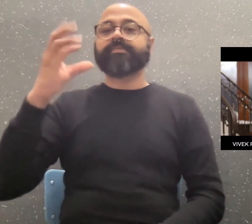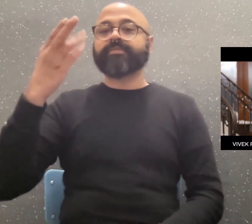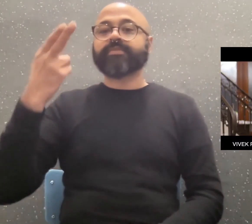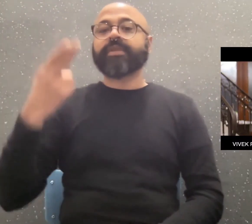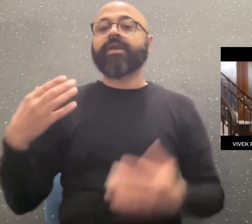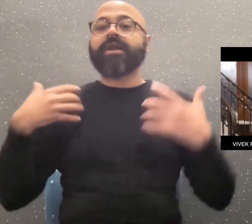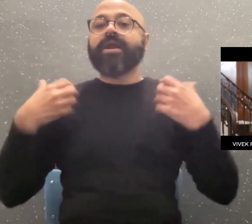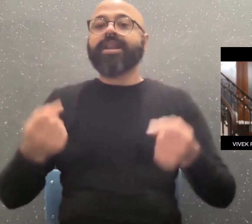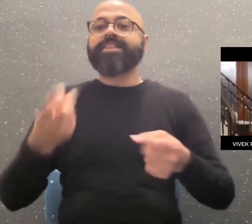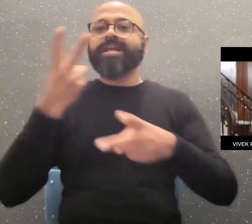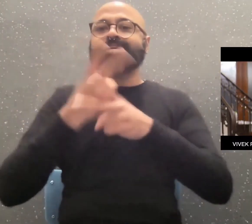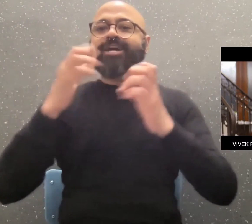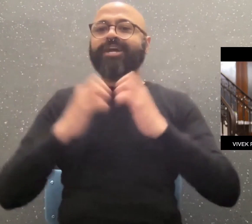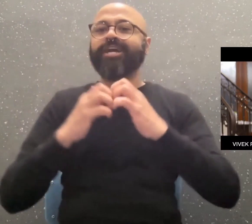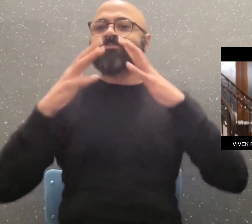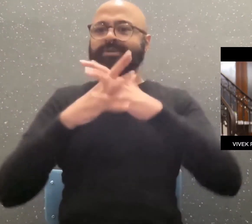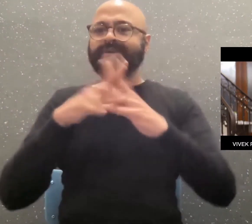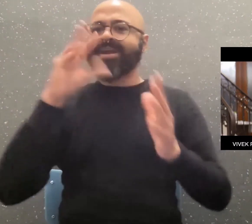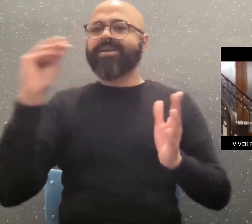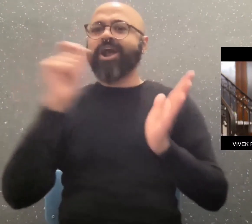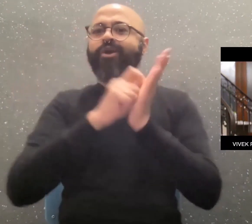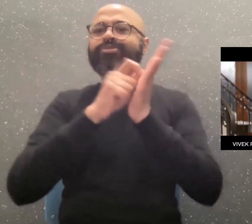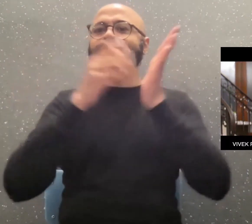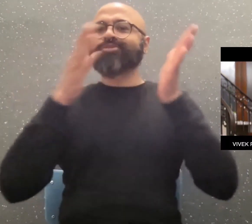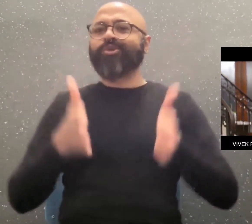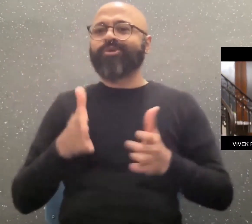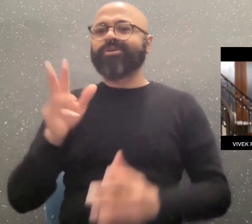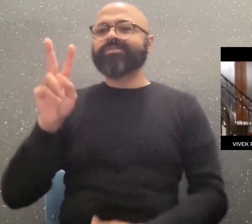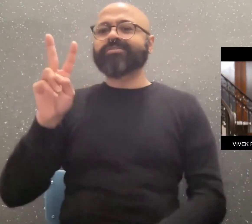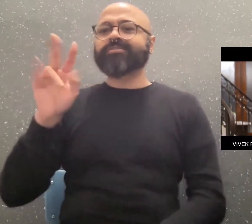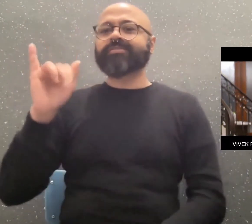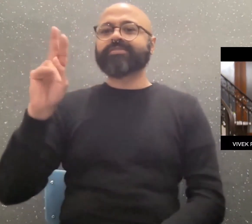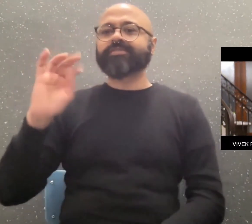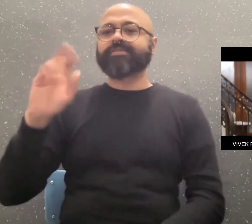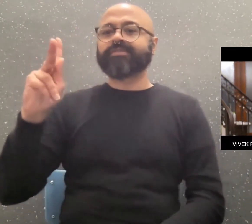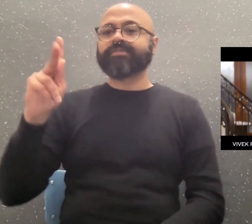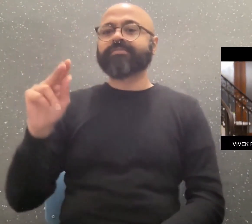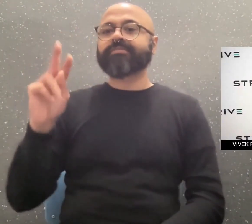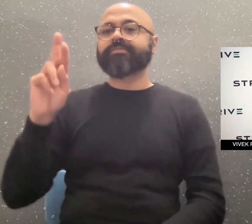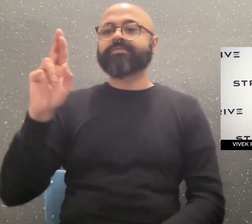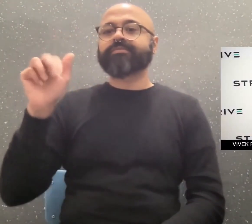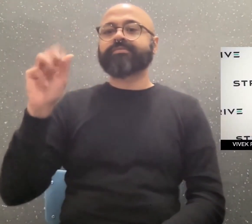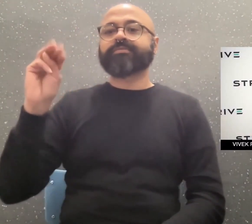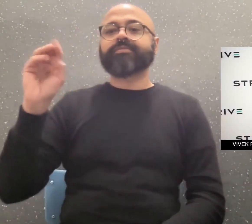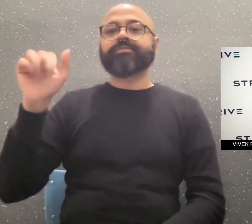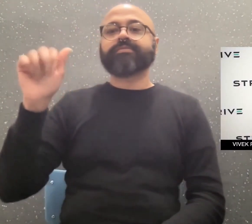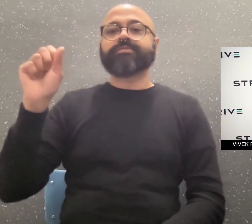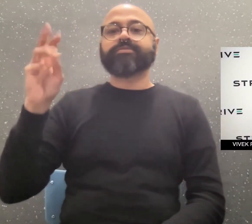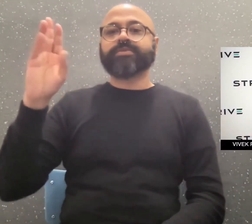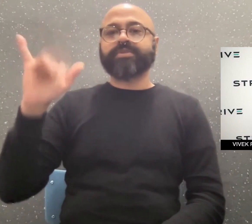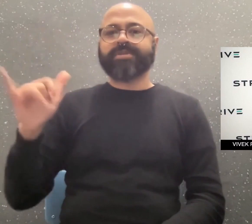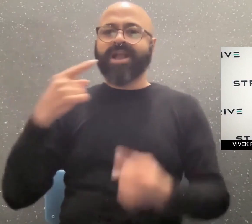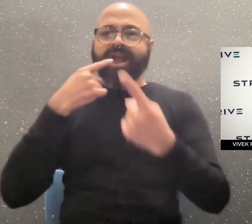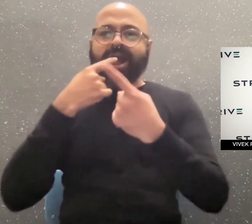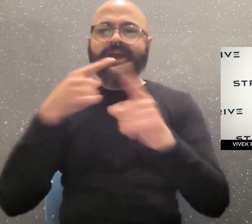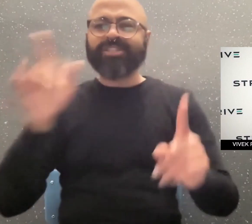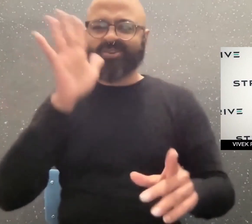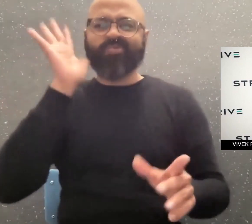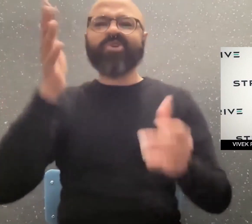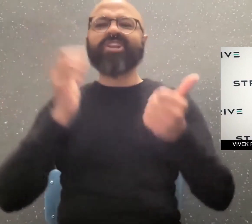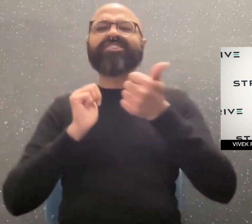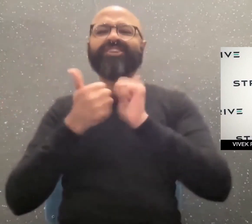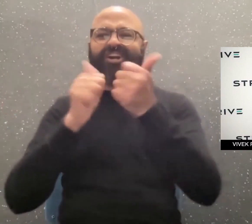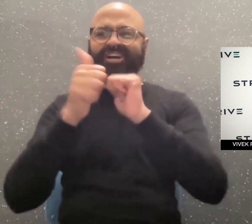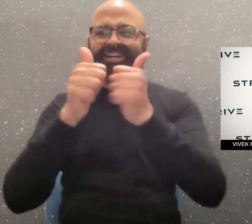biotech healthcare entrepreneur and author of Vivek Ramaswamy announced that he will run